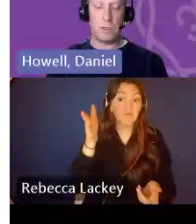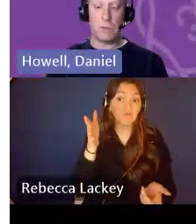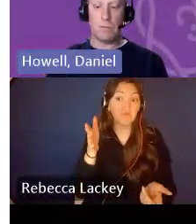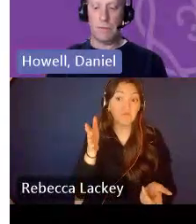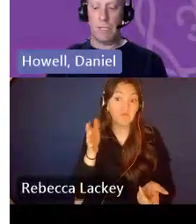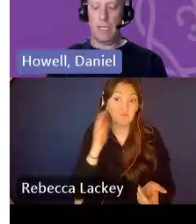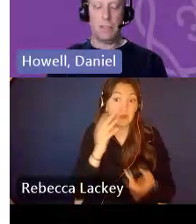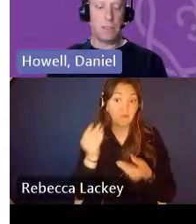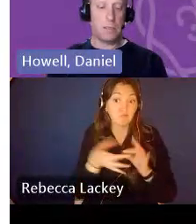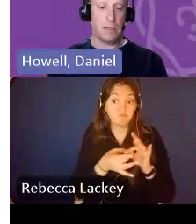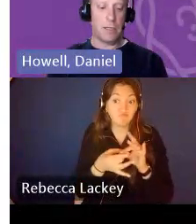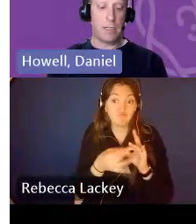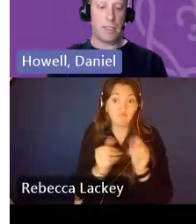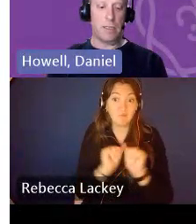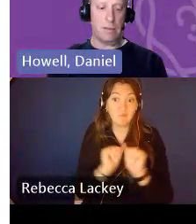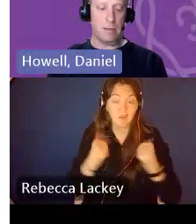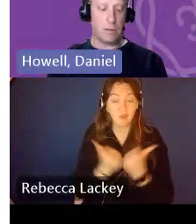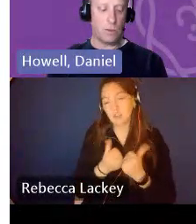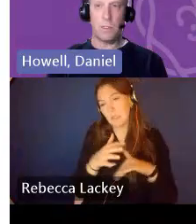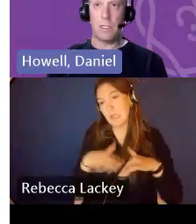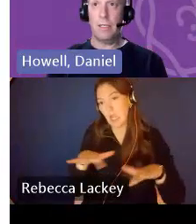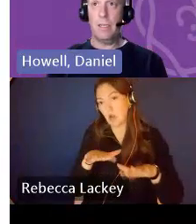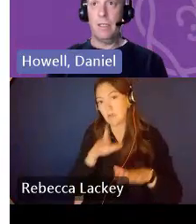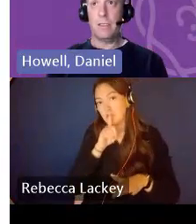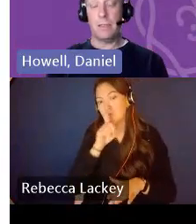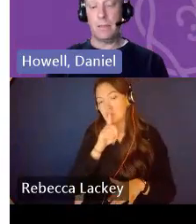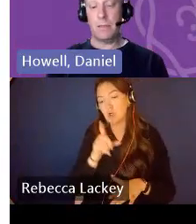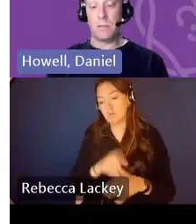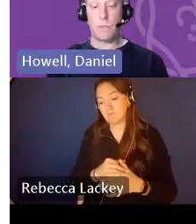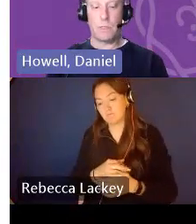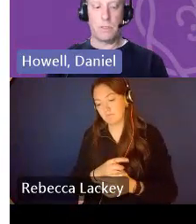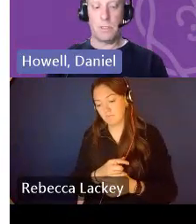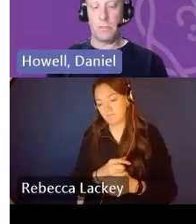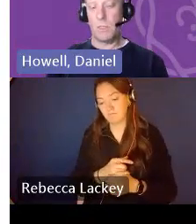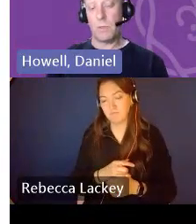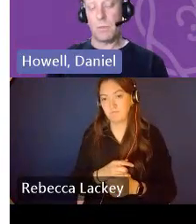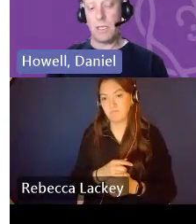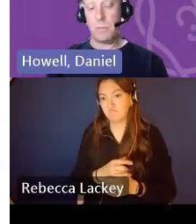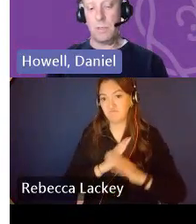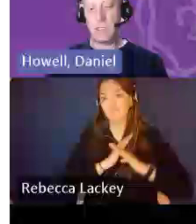with our agencies in the area to ensure that the the disruption is as minimal as possible.